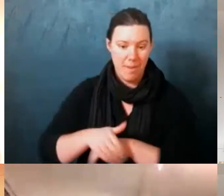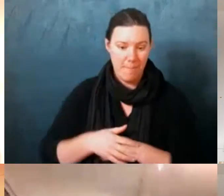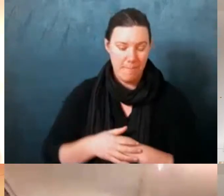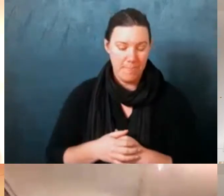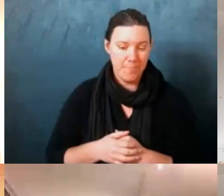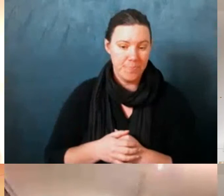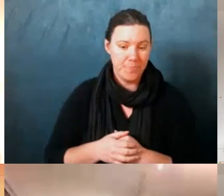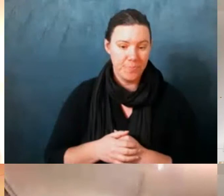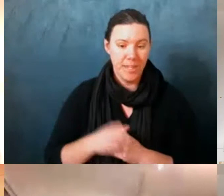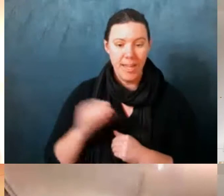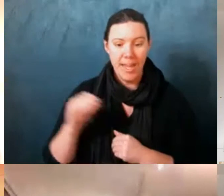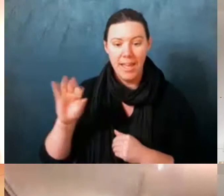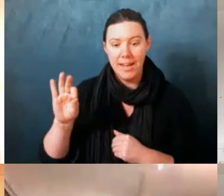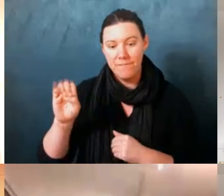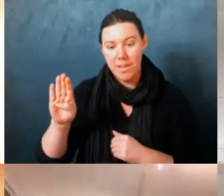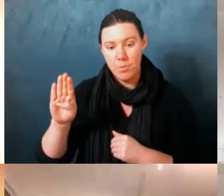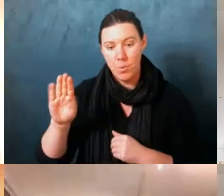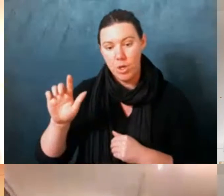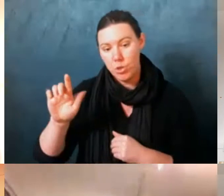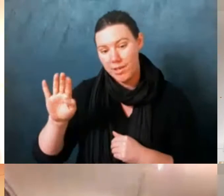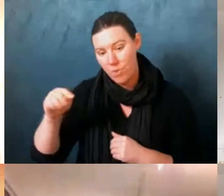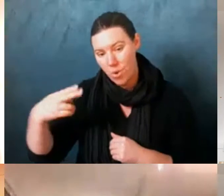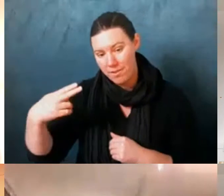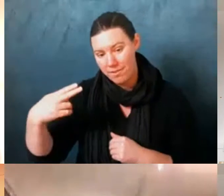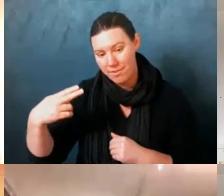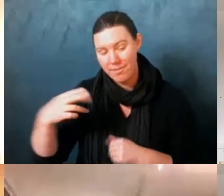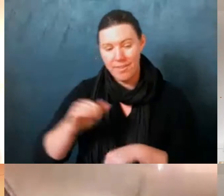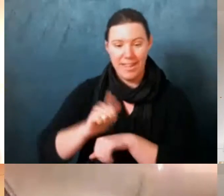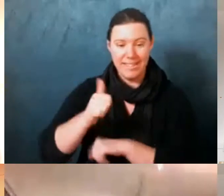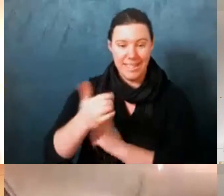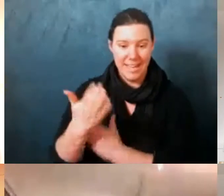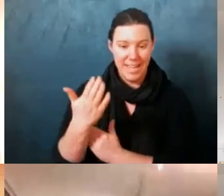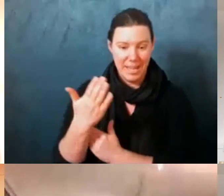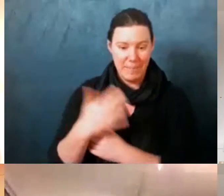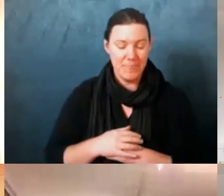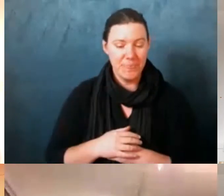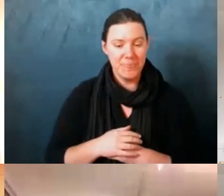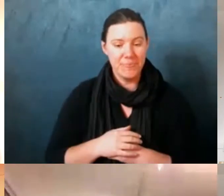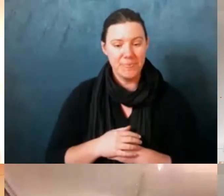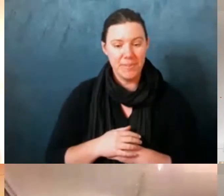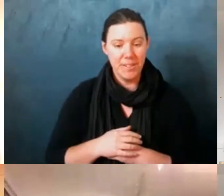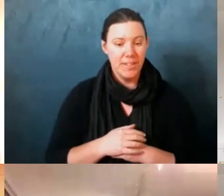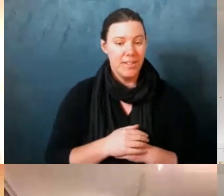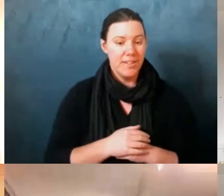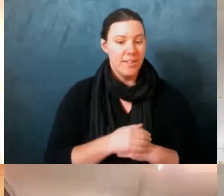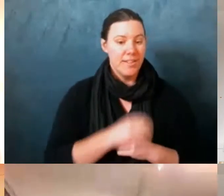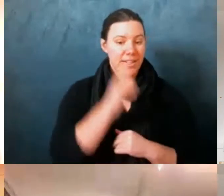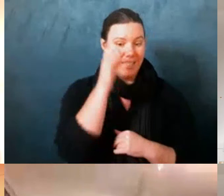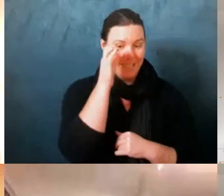and February 24th at 10:00 AM. After our Listening Sessions are completed,